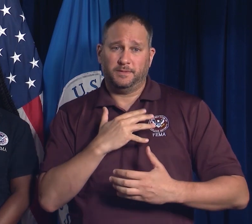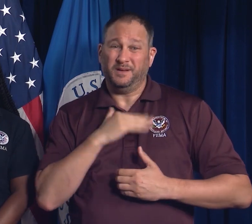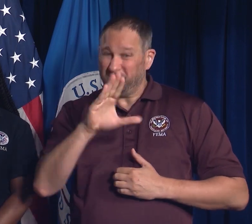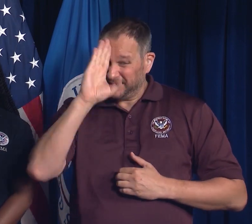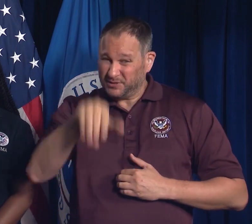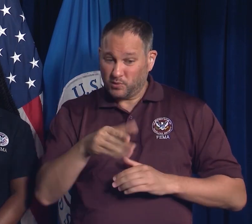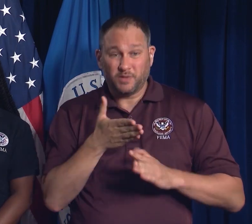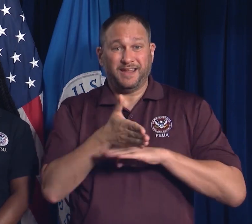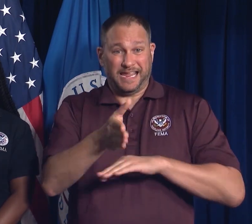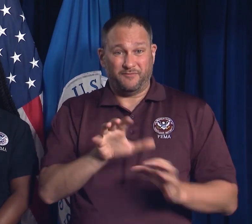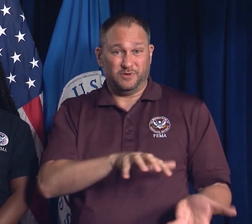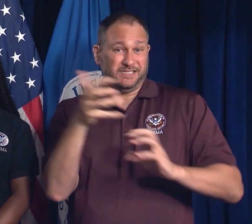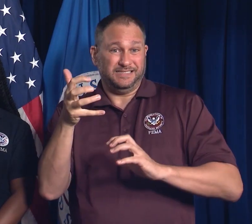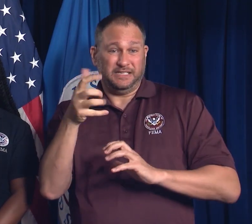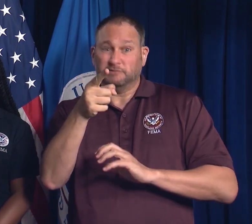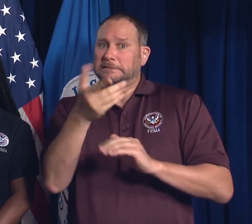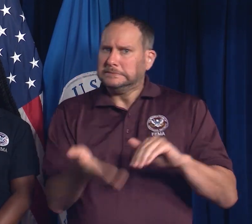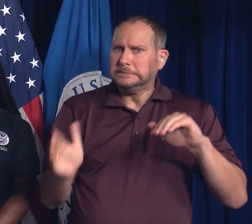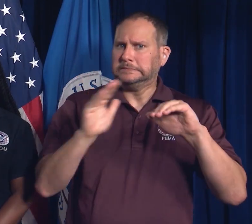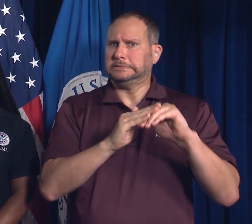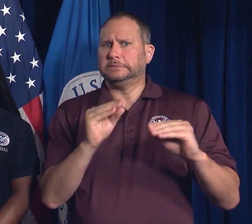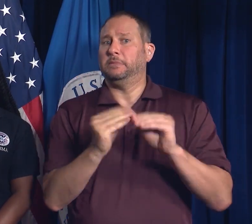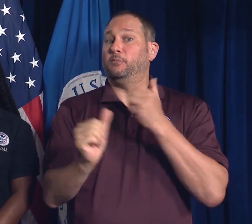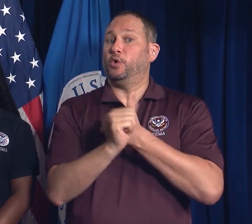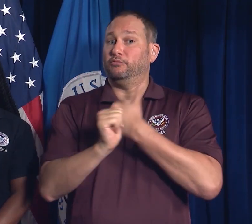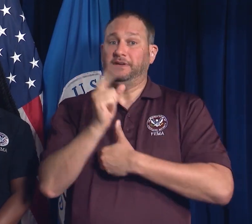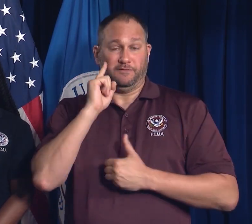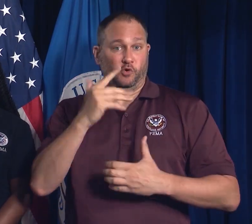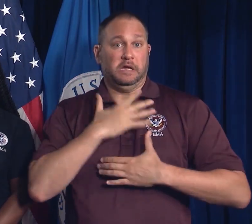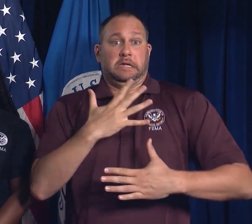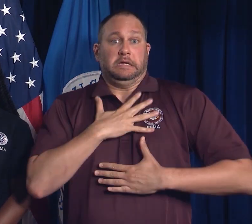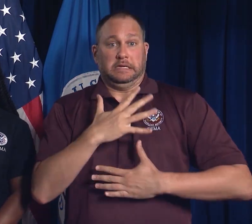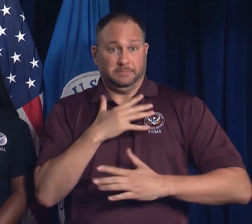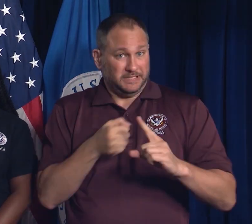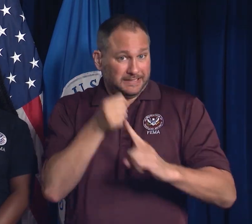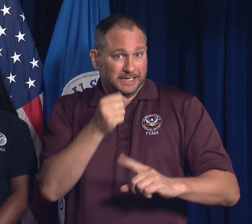But did you know that after a disaster, you can be more at risk for having an asthma attack?